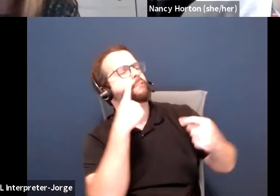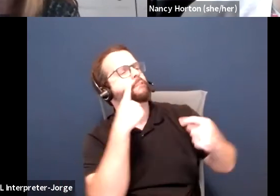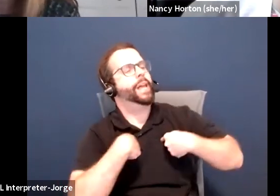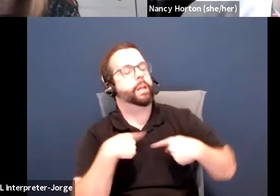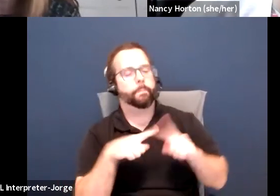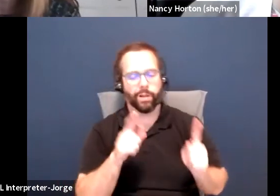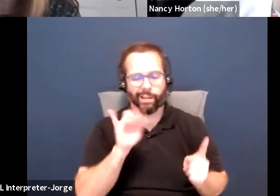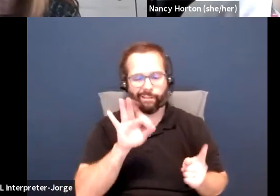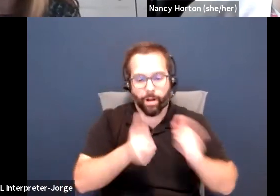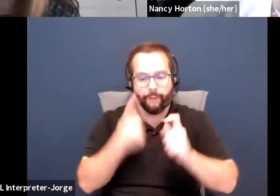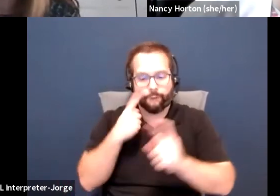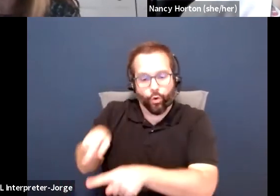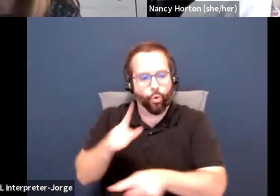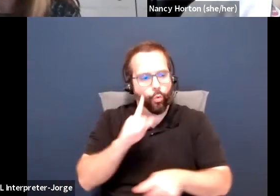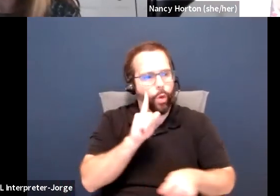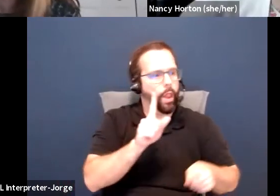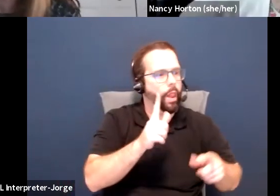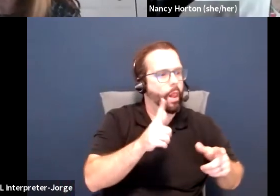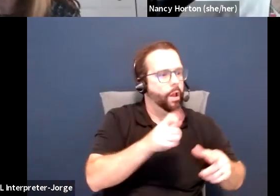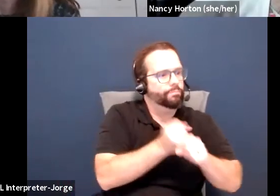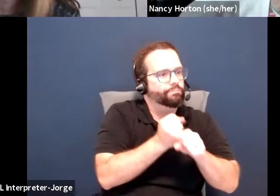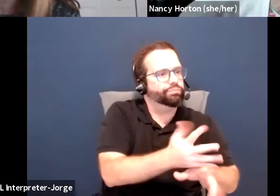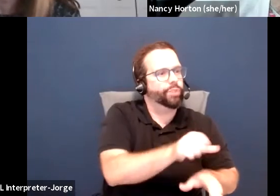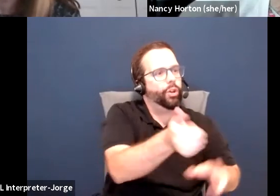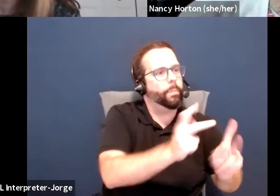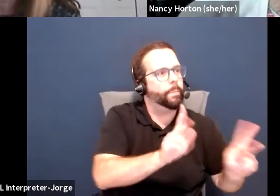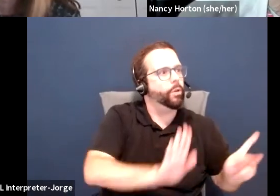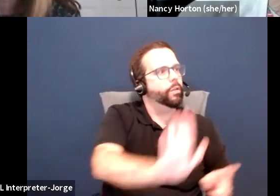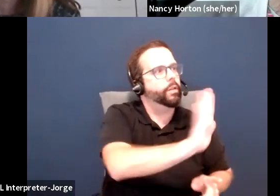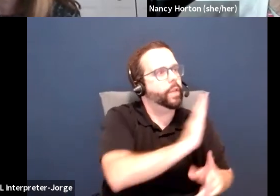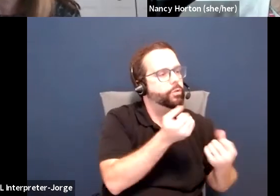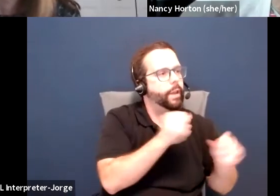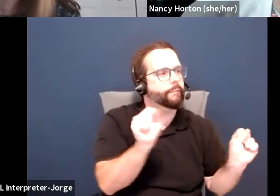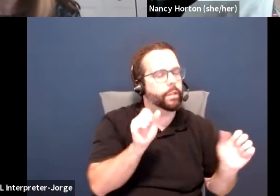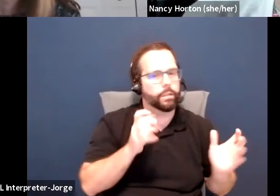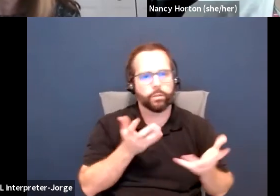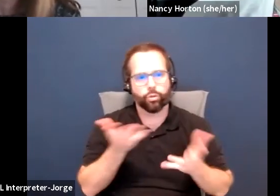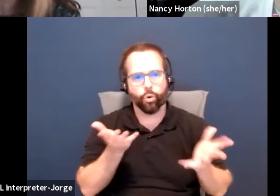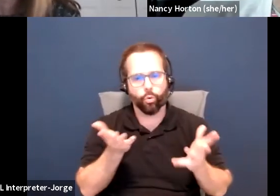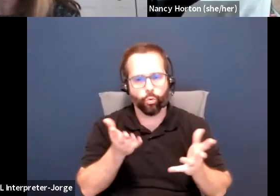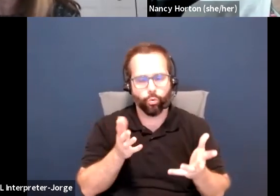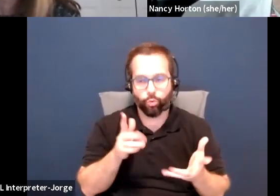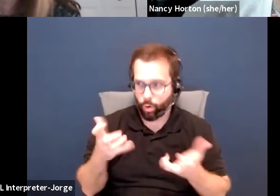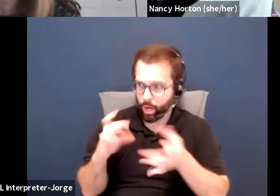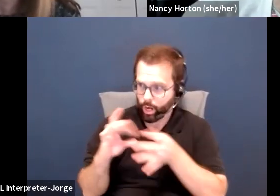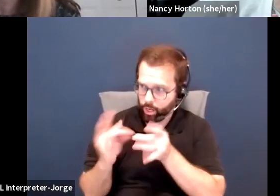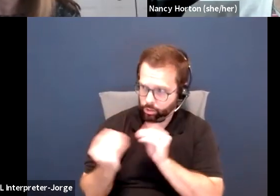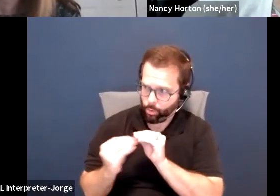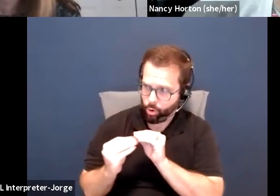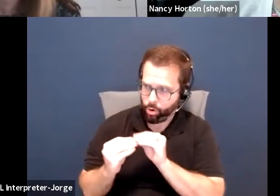direct threat to the health and safety of others. Again, we have the individualized assessment. I'm not sure, did you want to say anything